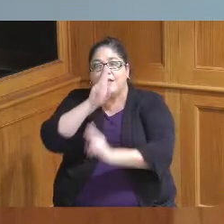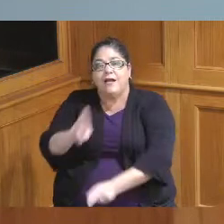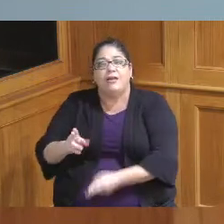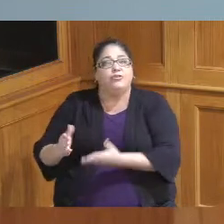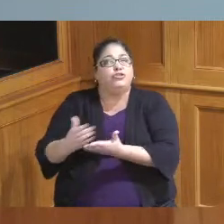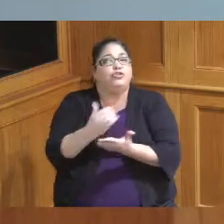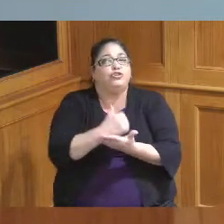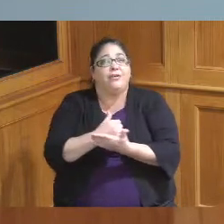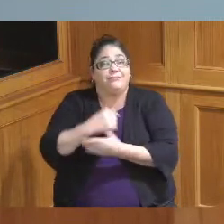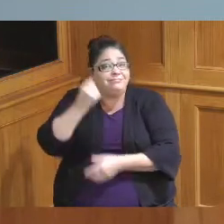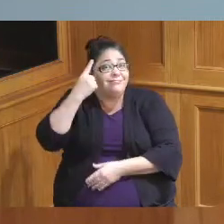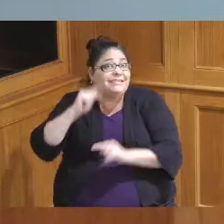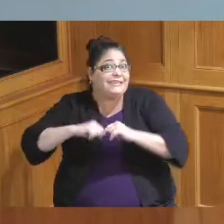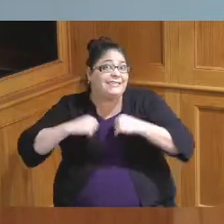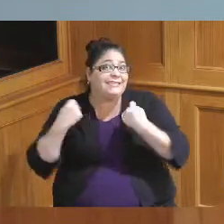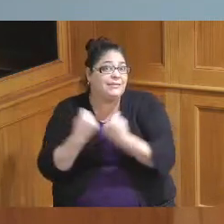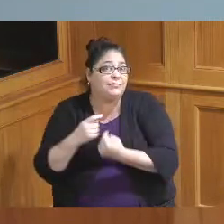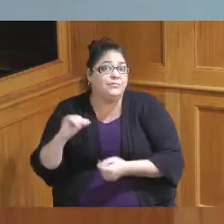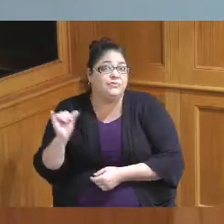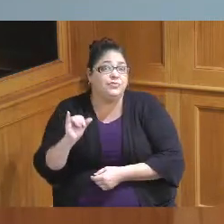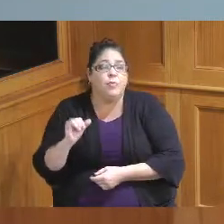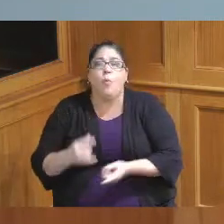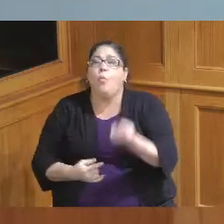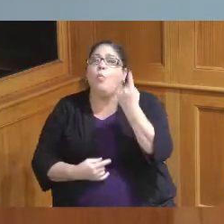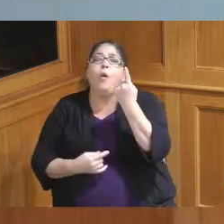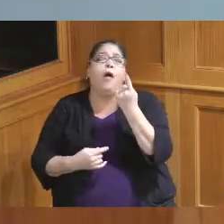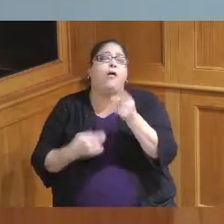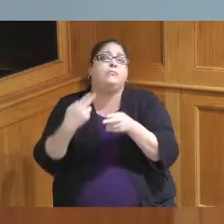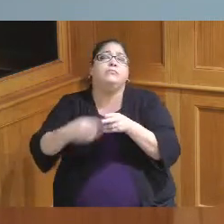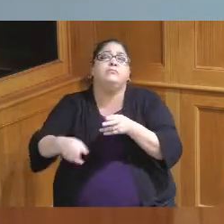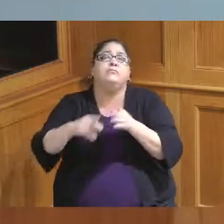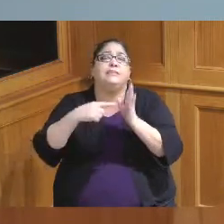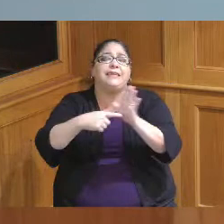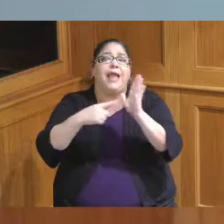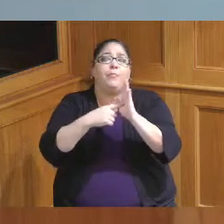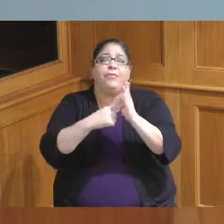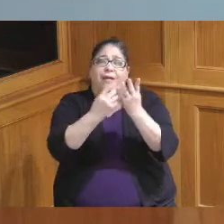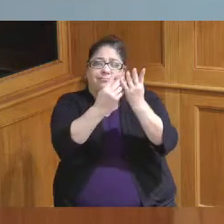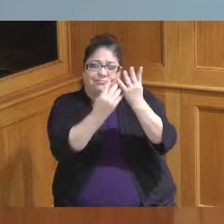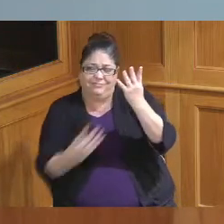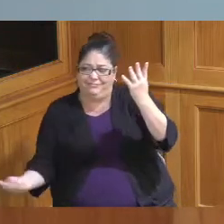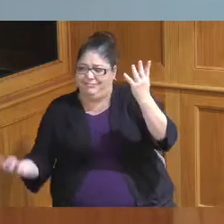and the entire team this is one example of of thousands that happen every single day at our